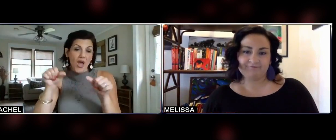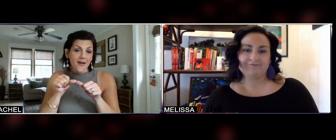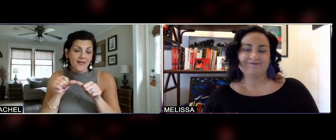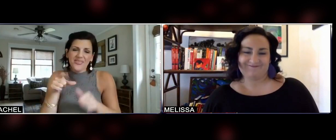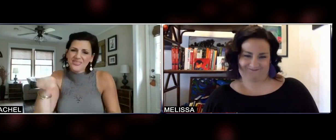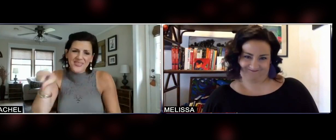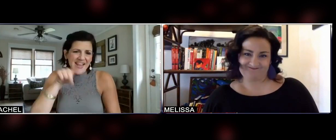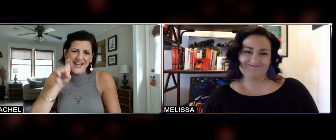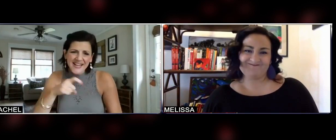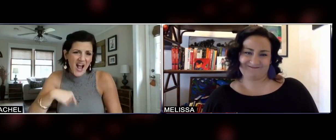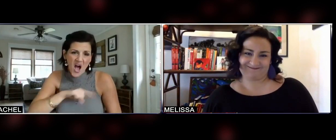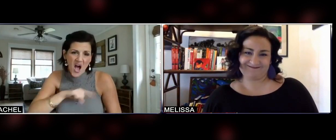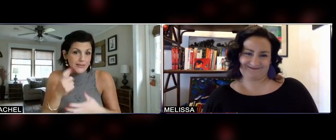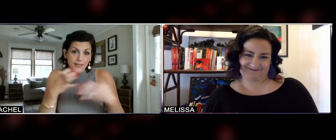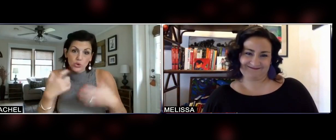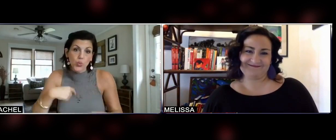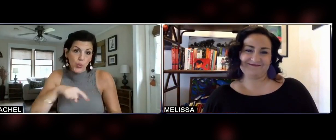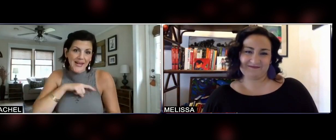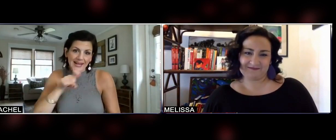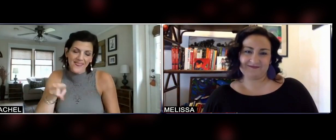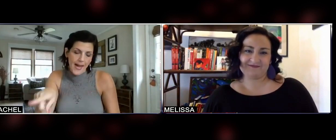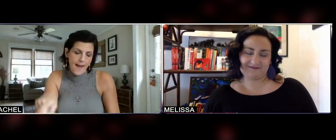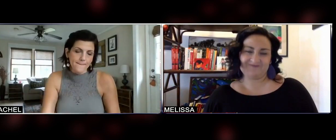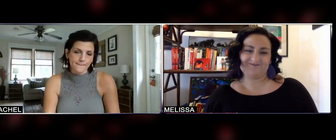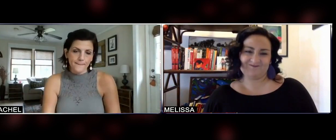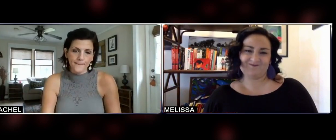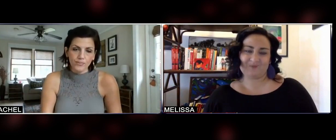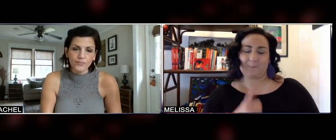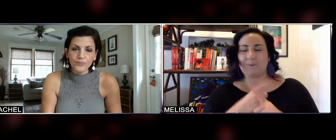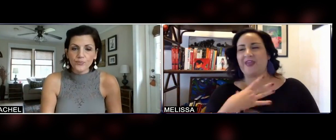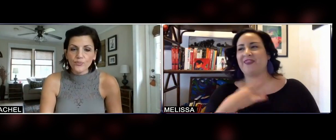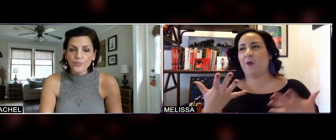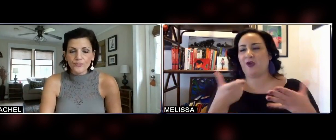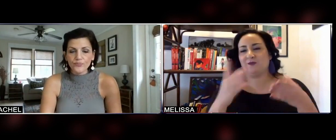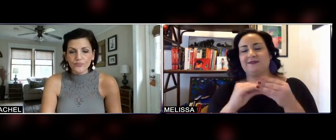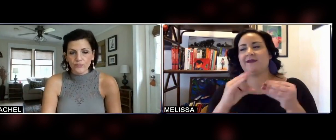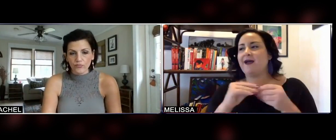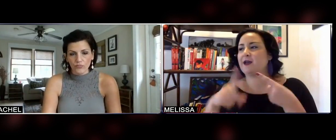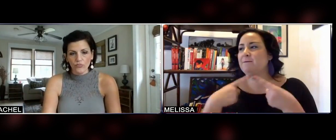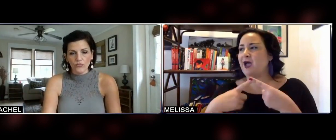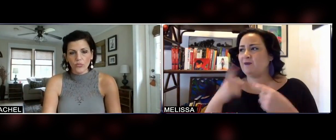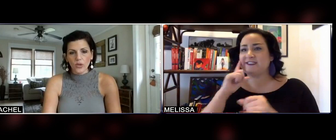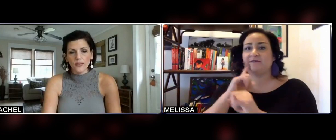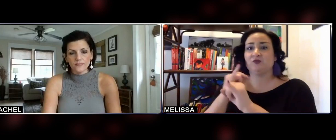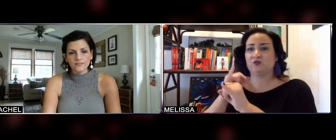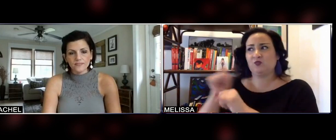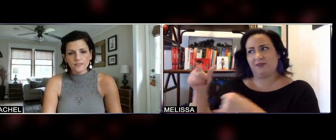They need us as much as we need them. Right. I liked what you said about Deaf schools